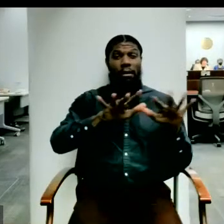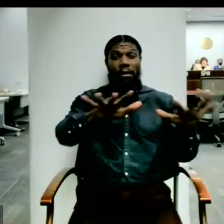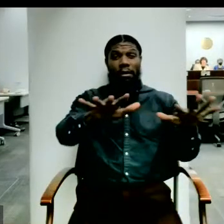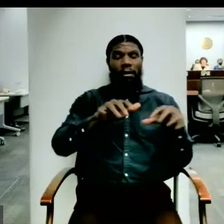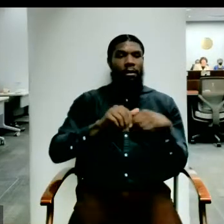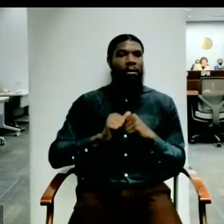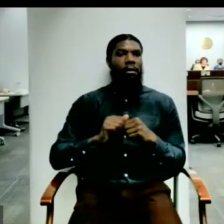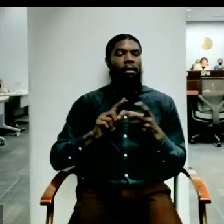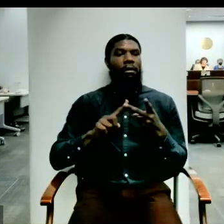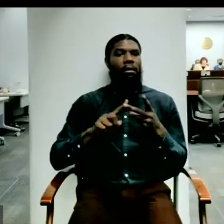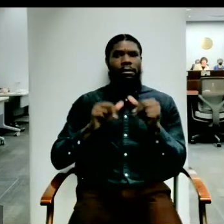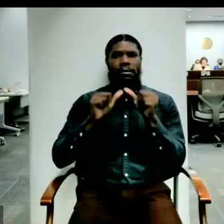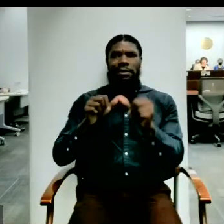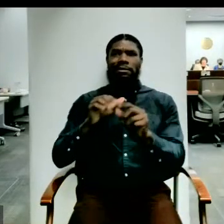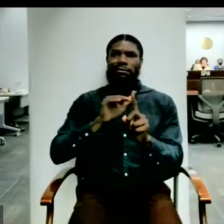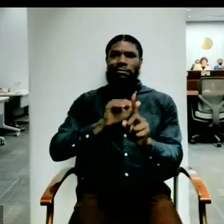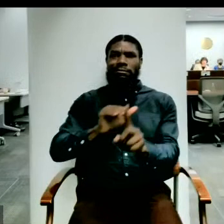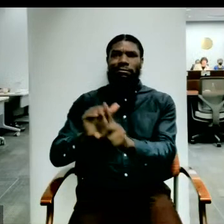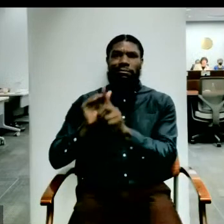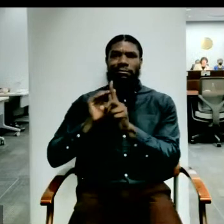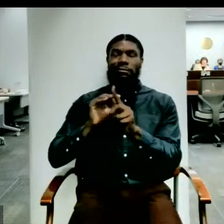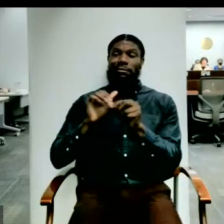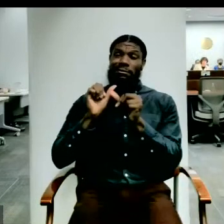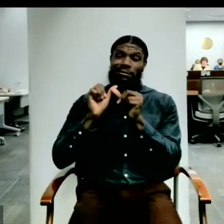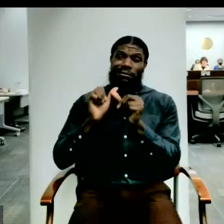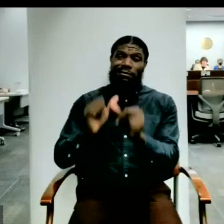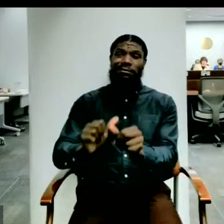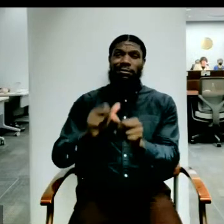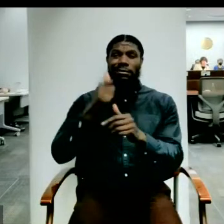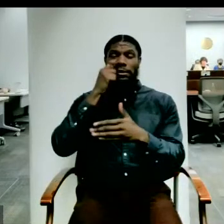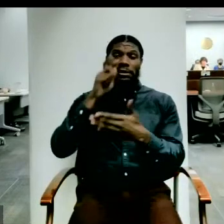consistent reminders of pursuant racial inequities,